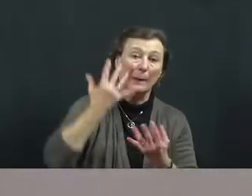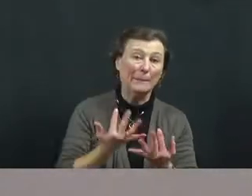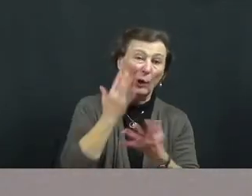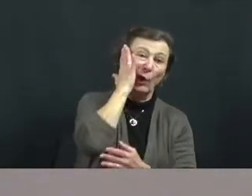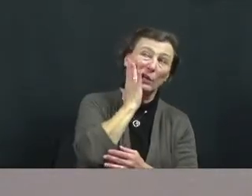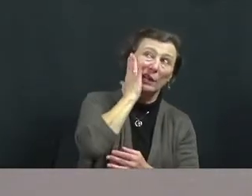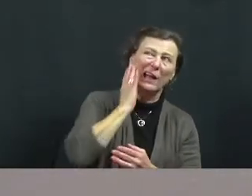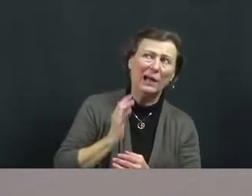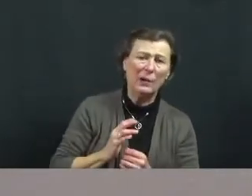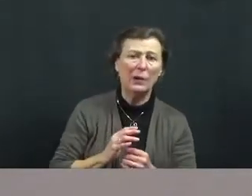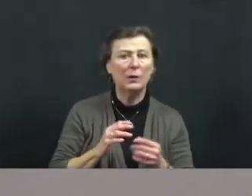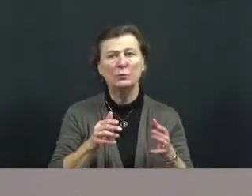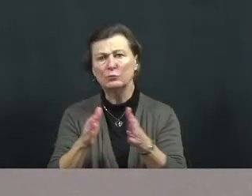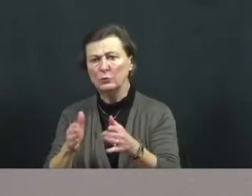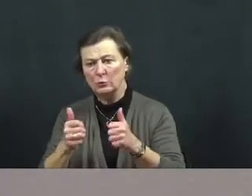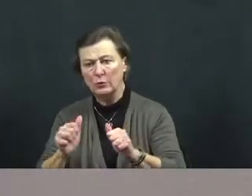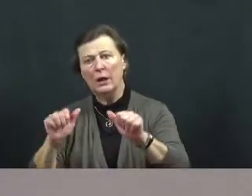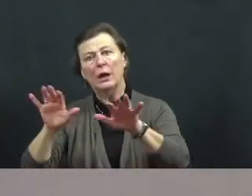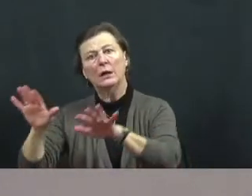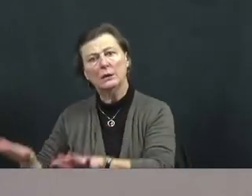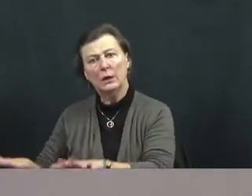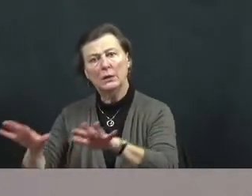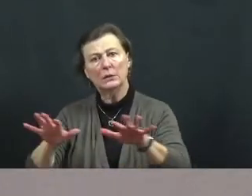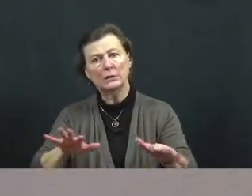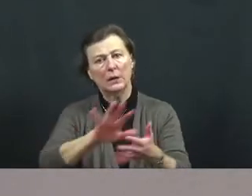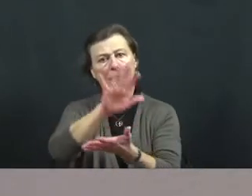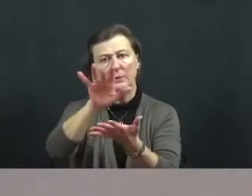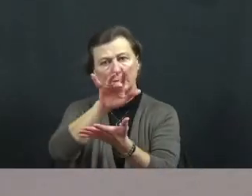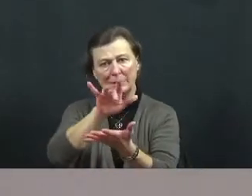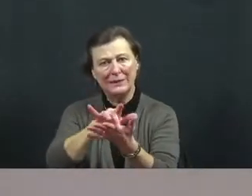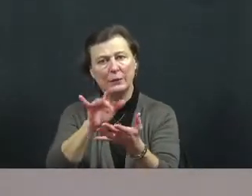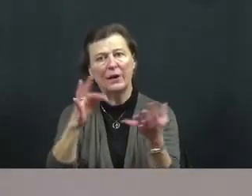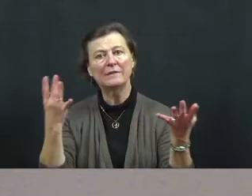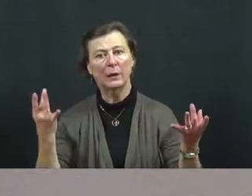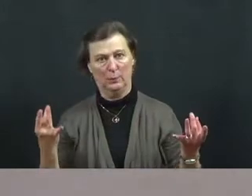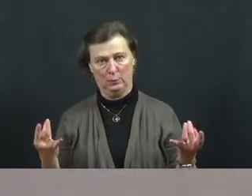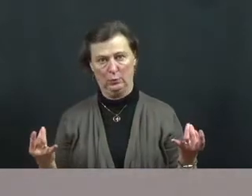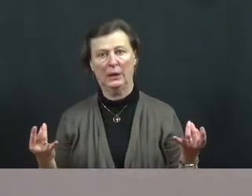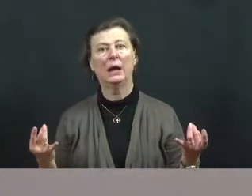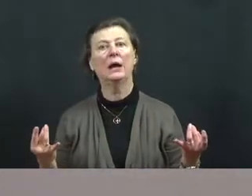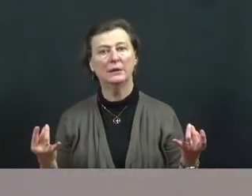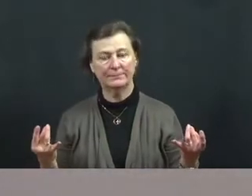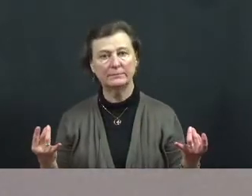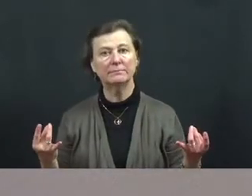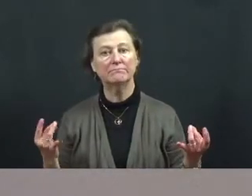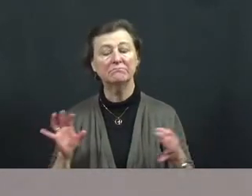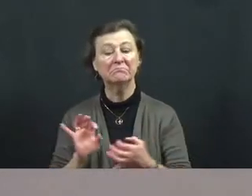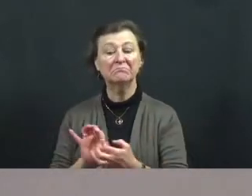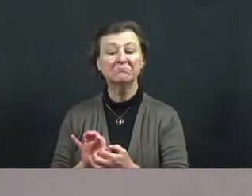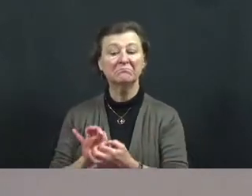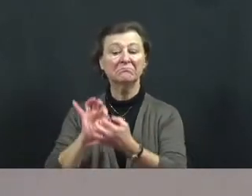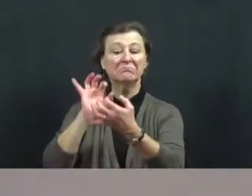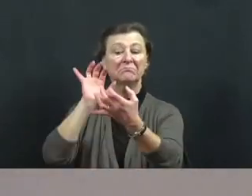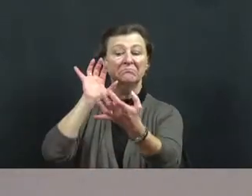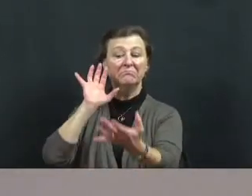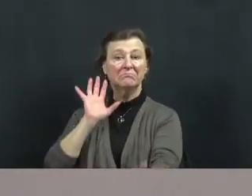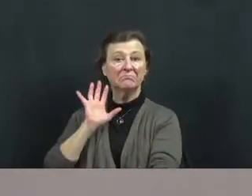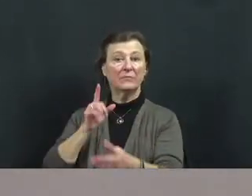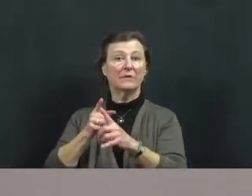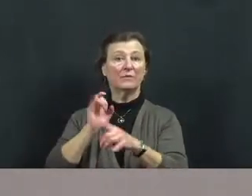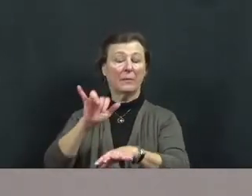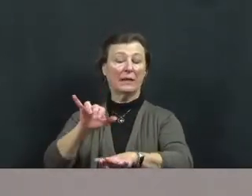You try the calm centeredness of Buddha and detach from the situation.